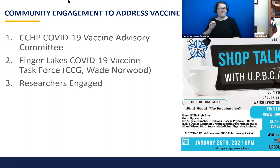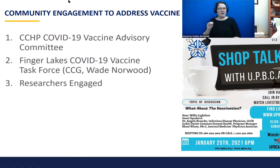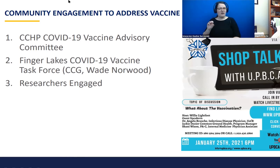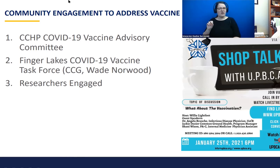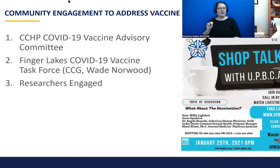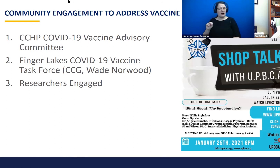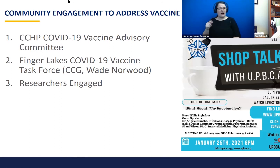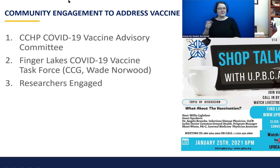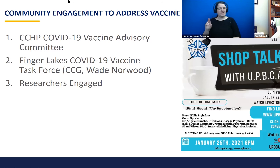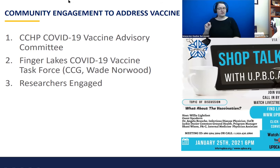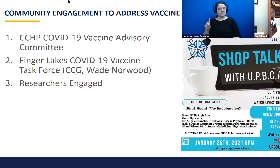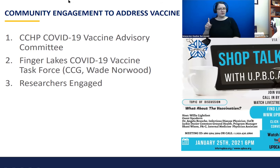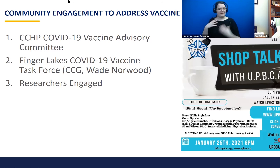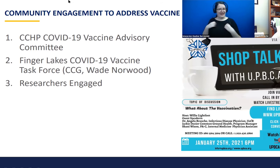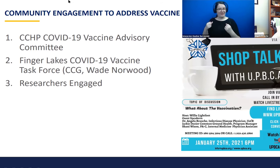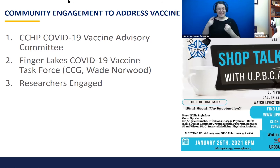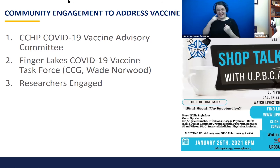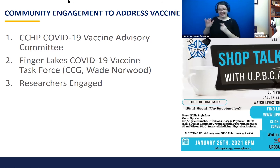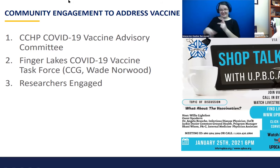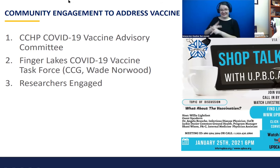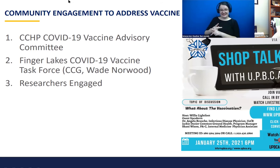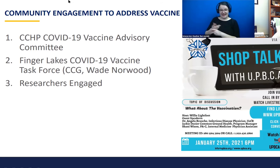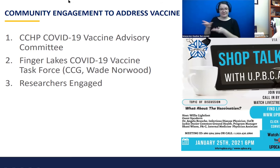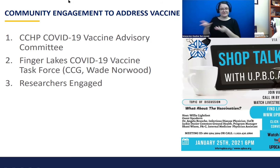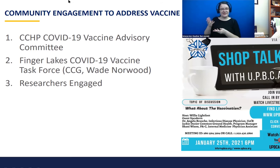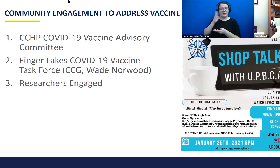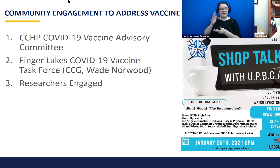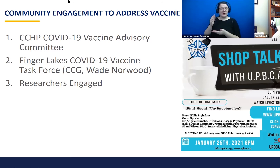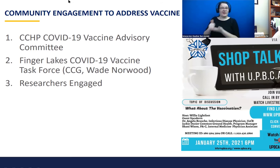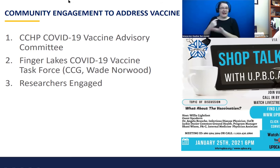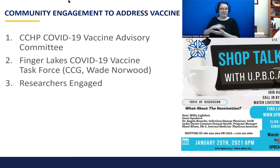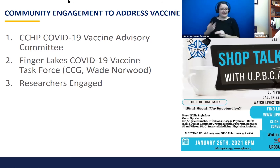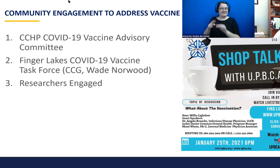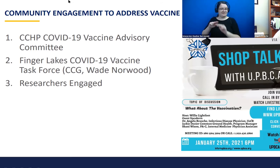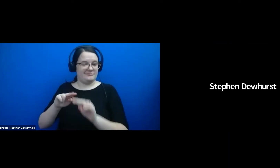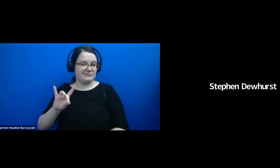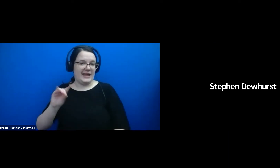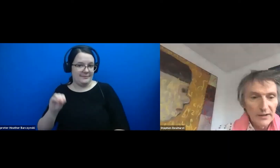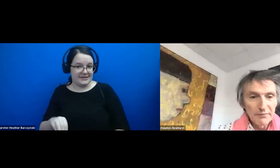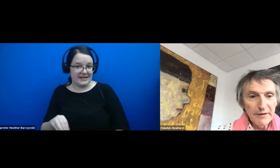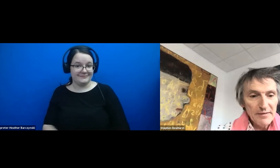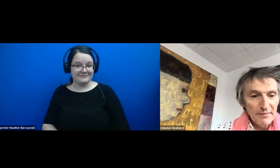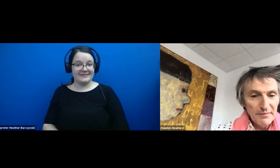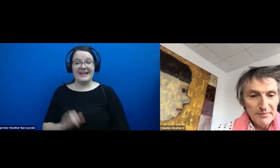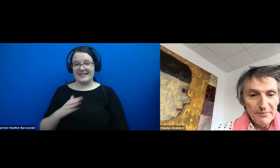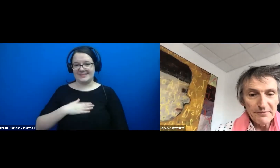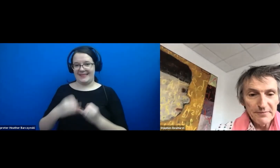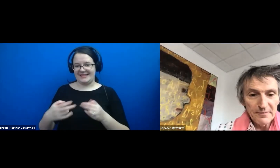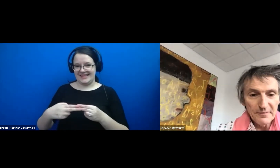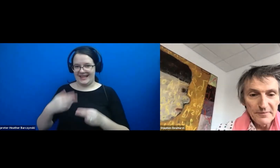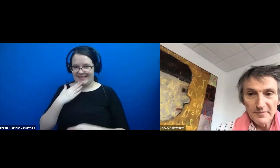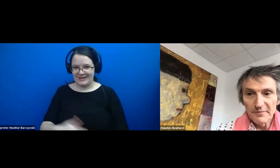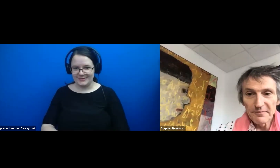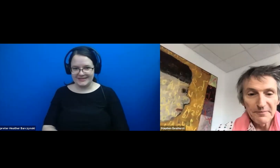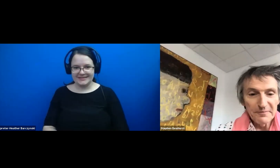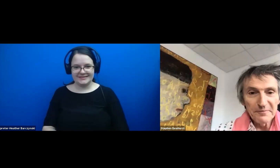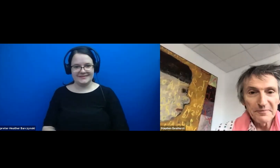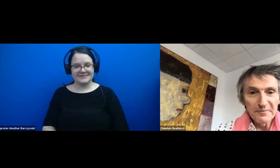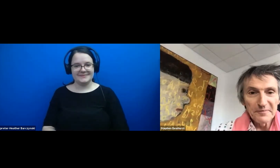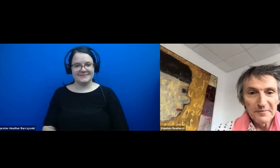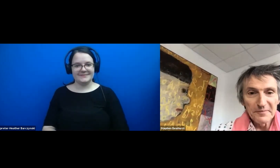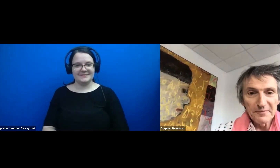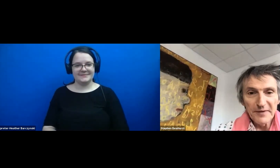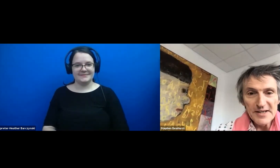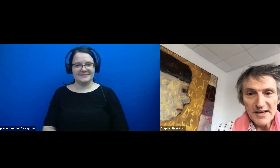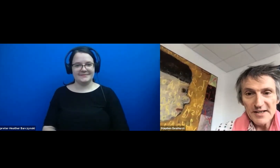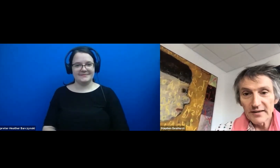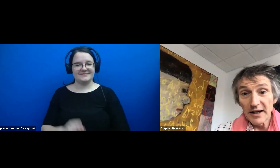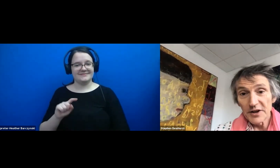um help us get to that 80 we're looking for and that's my last slide thank you fantastic thank you